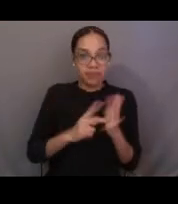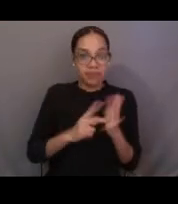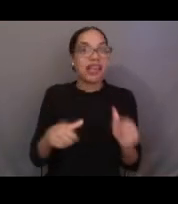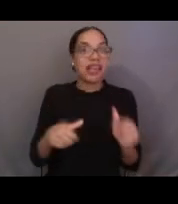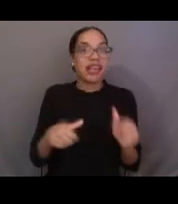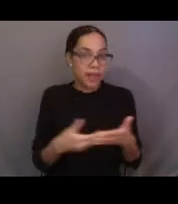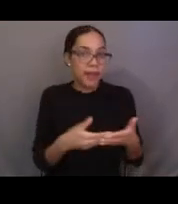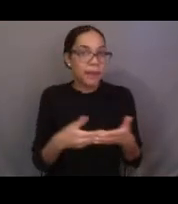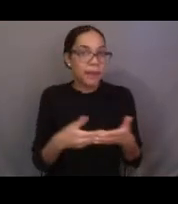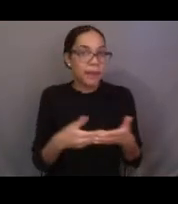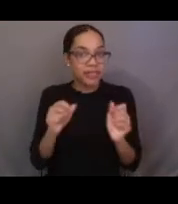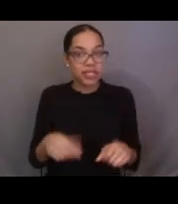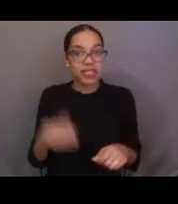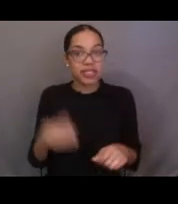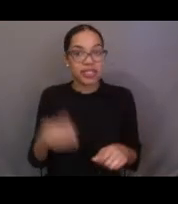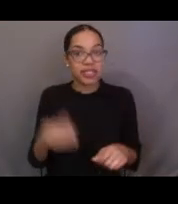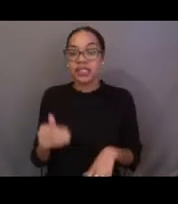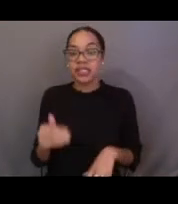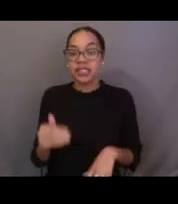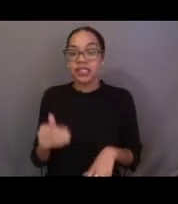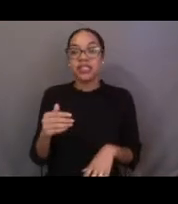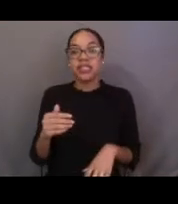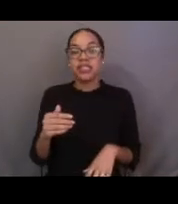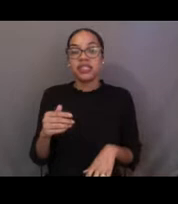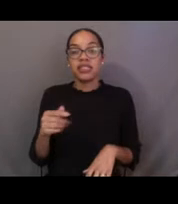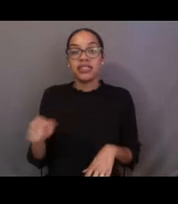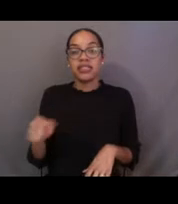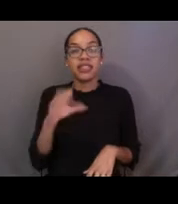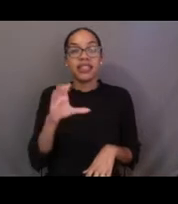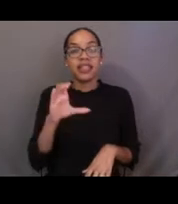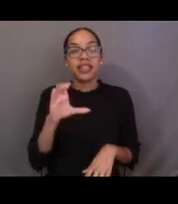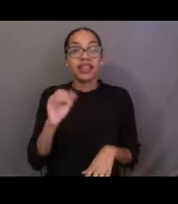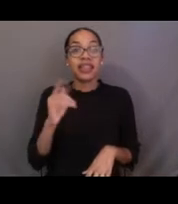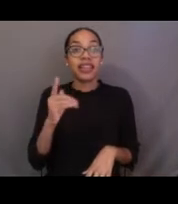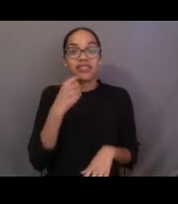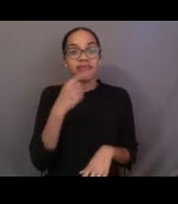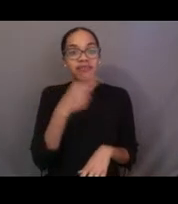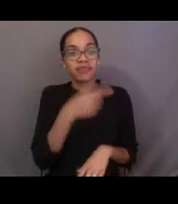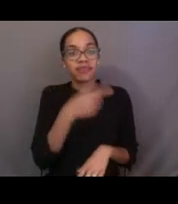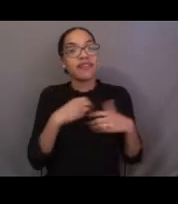Clara said they live in saltwater. I'm going to leave you with that list. There you go, Harriet.